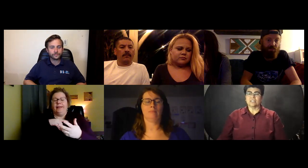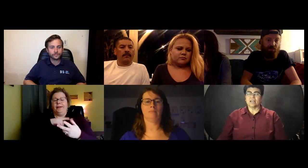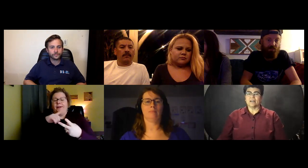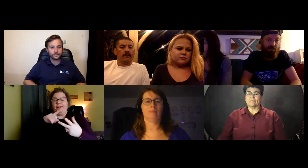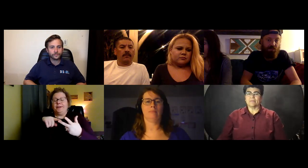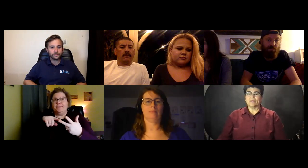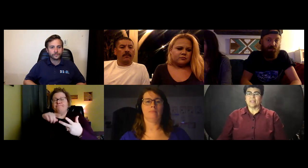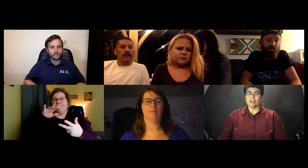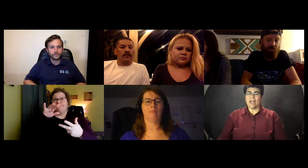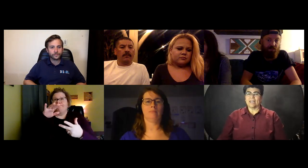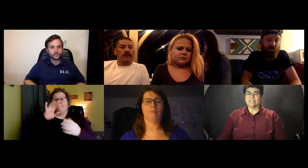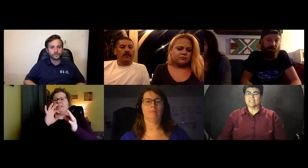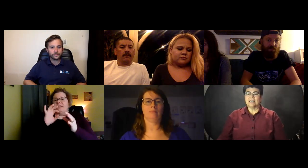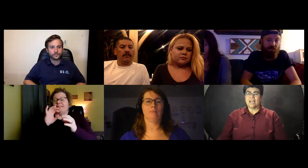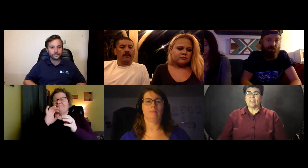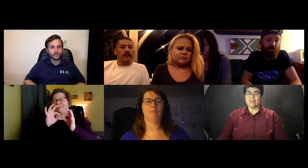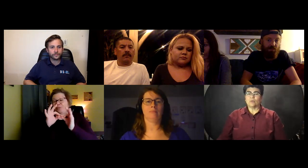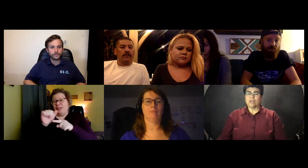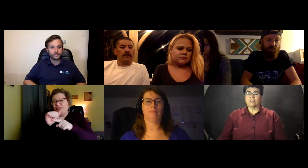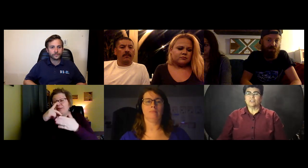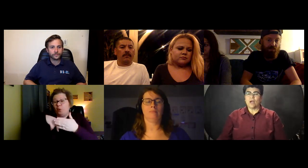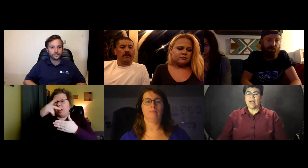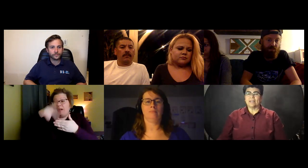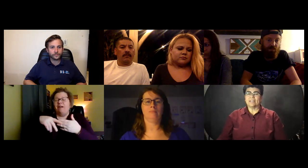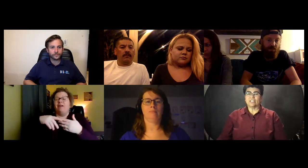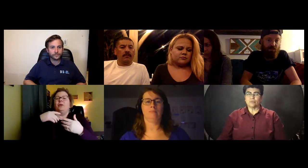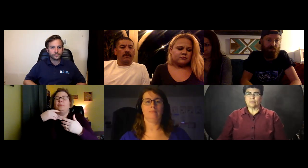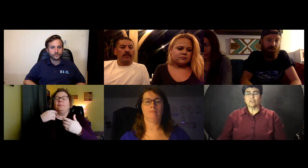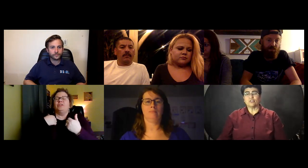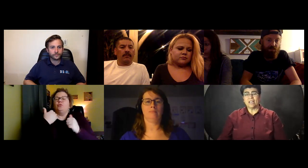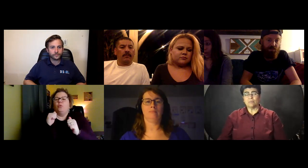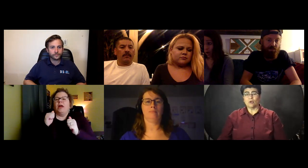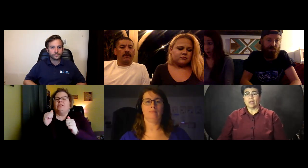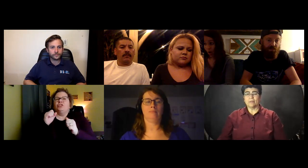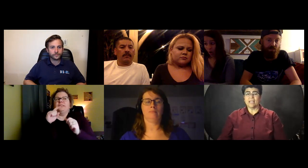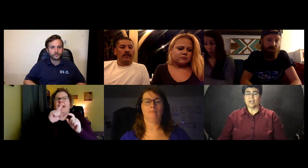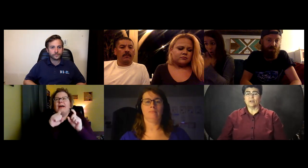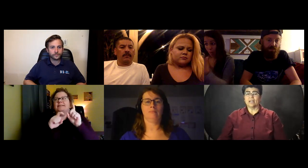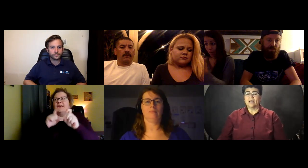um there had it and then we also had an